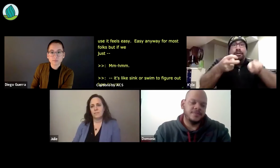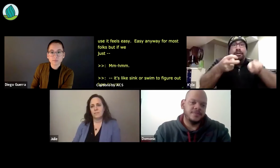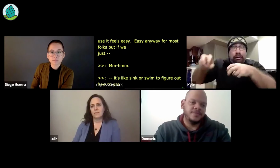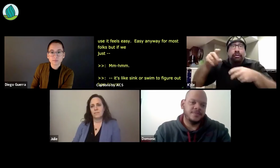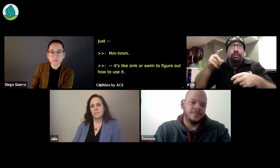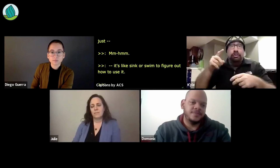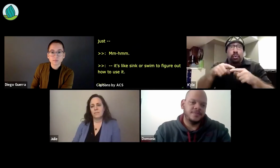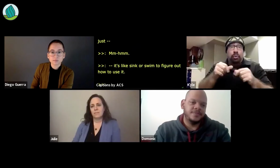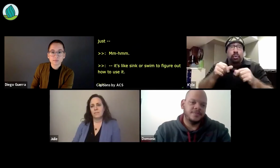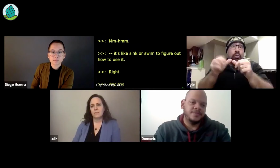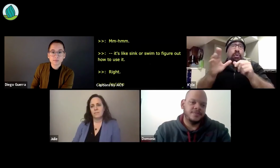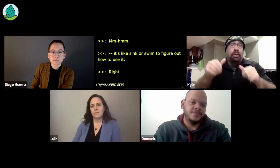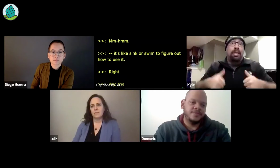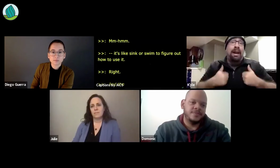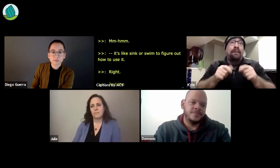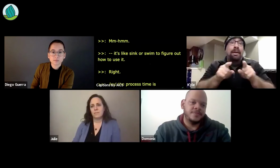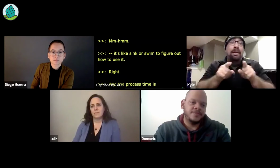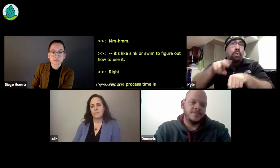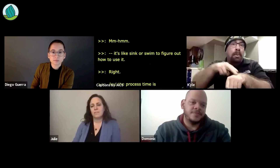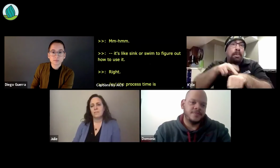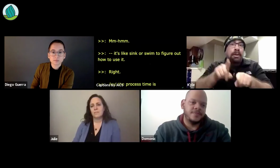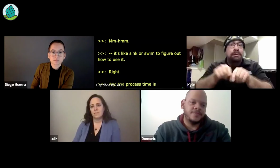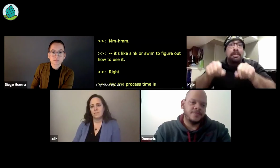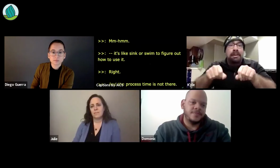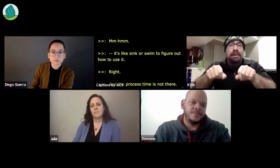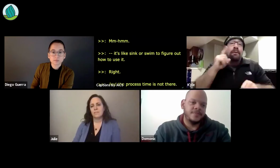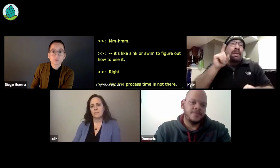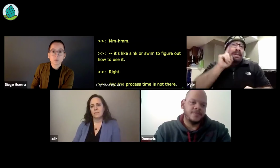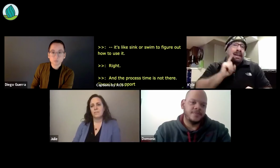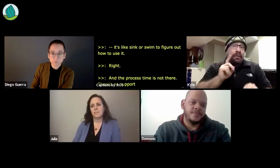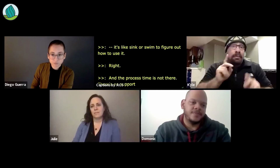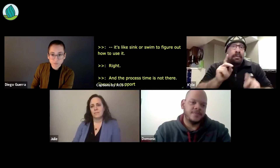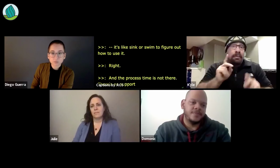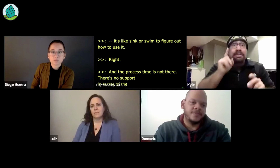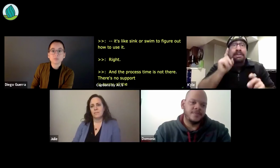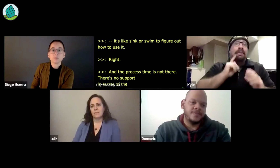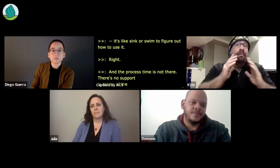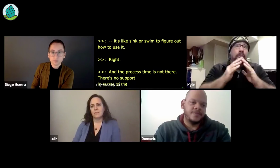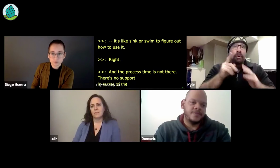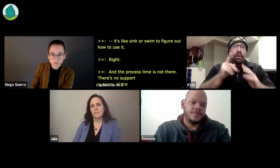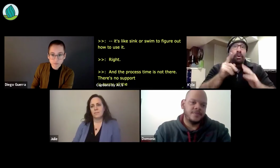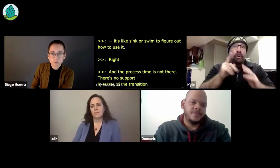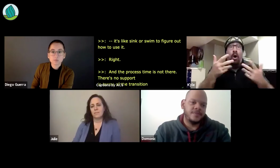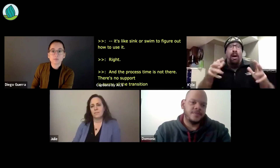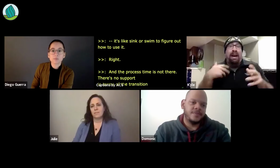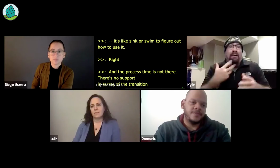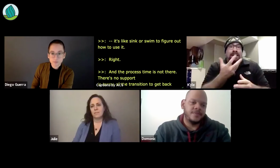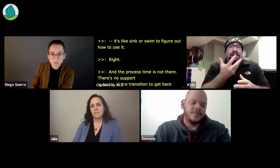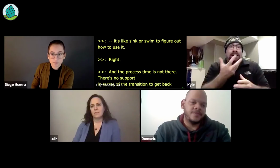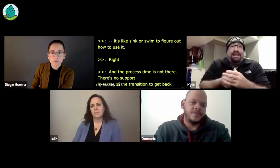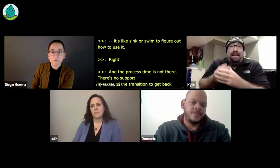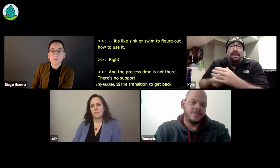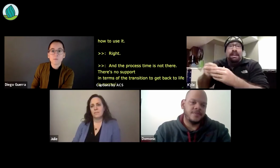to get back to life as normal as possible for deaf people in the deaf community. We already have so many gaps with interpreters in education